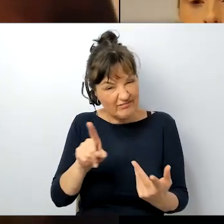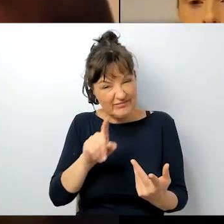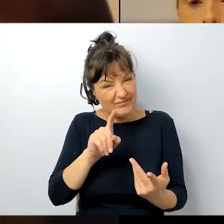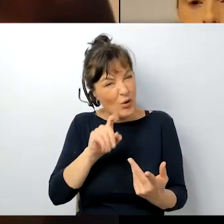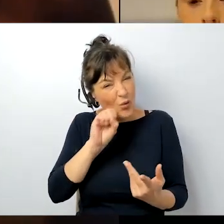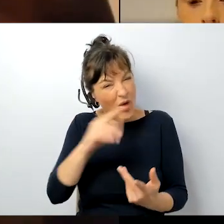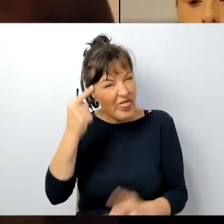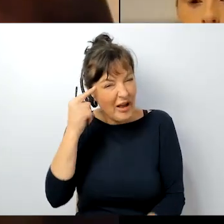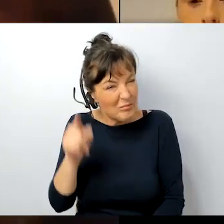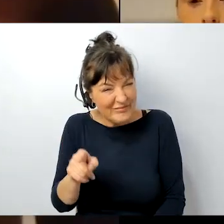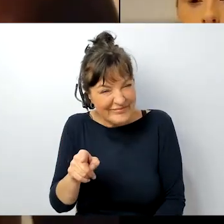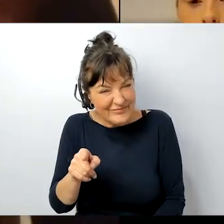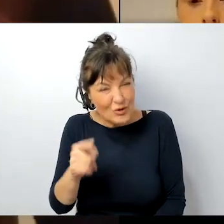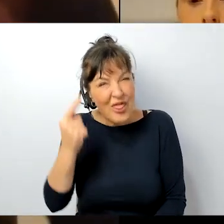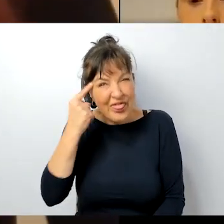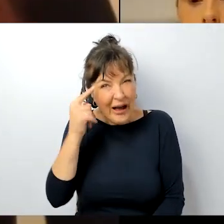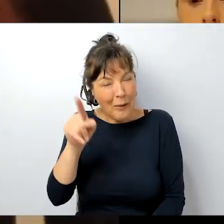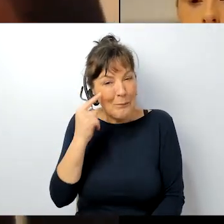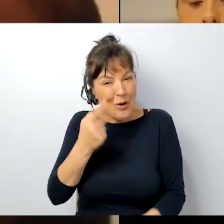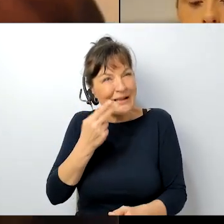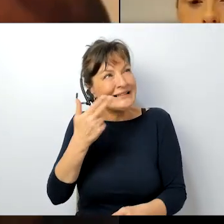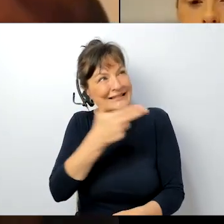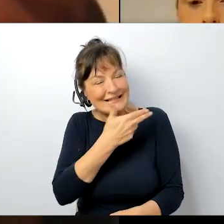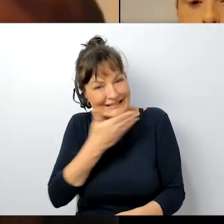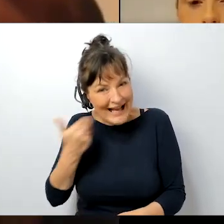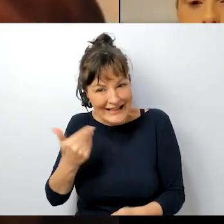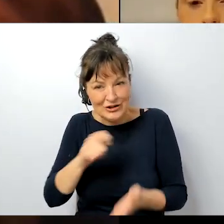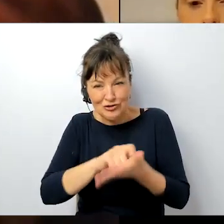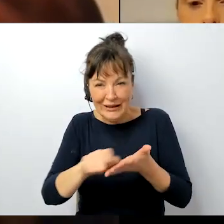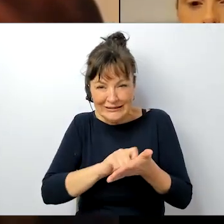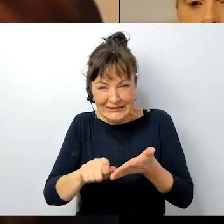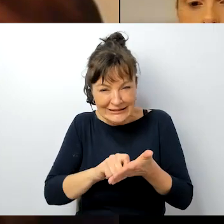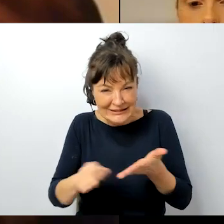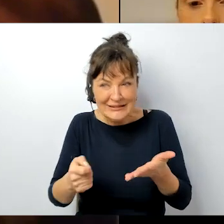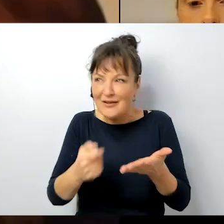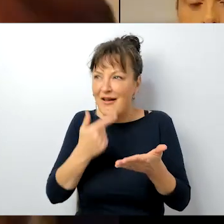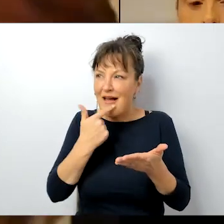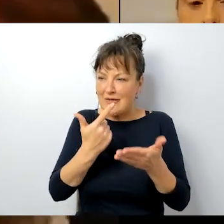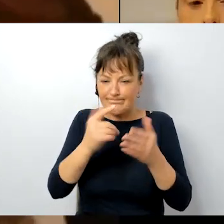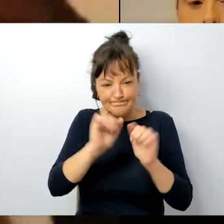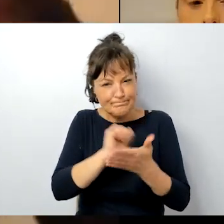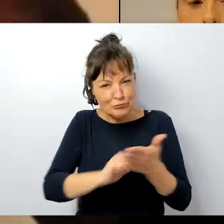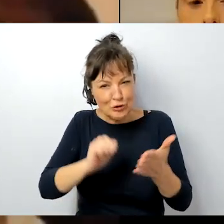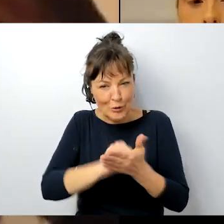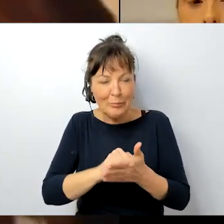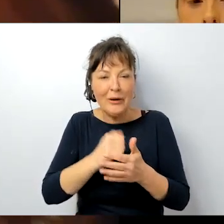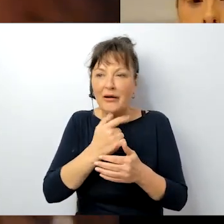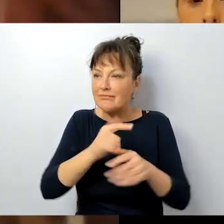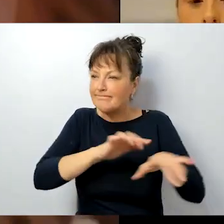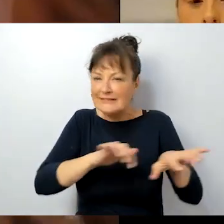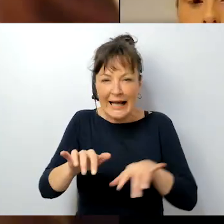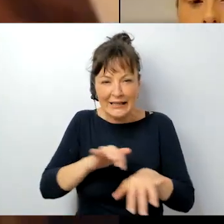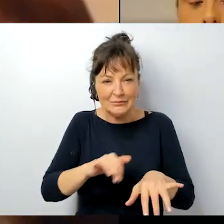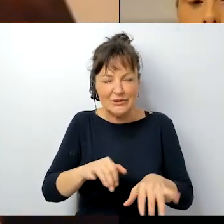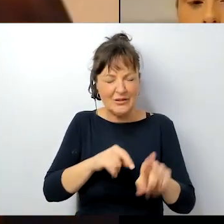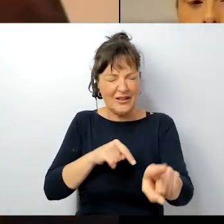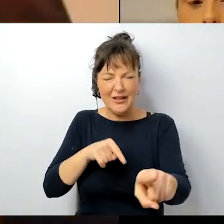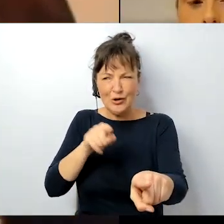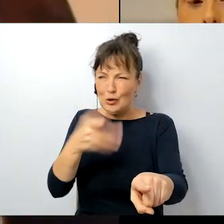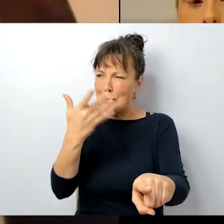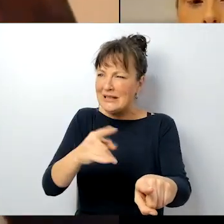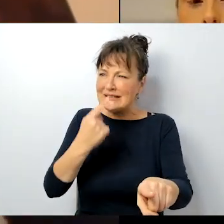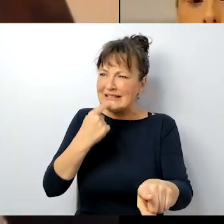on because they can't read it. So considering that then, would you say three pages, you talked about